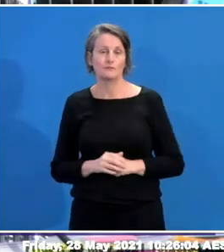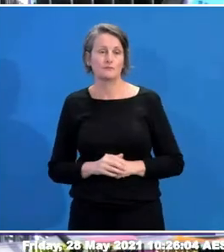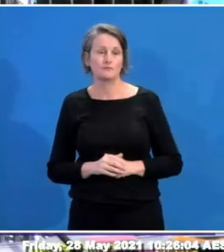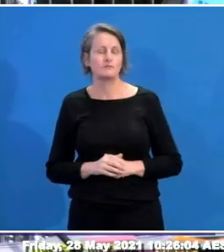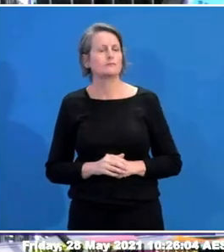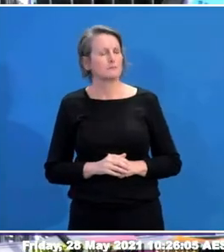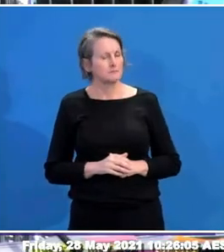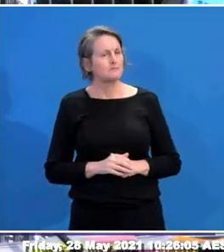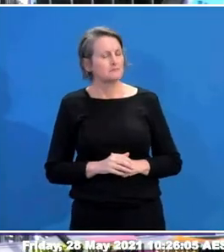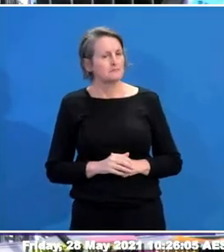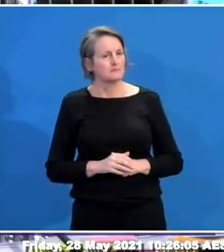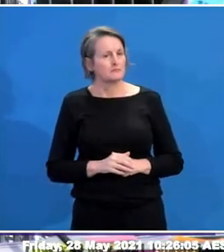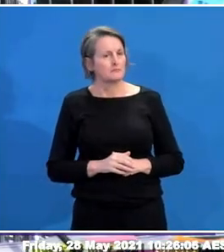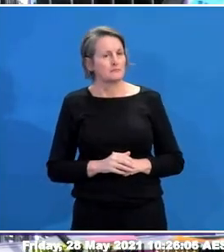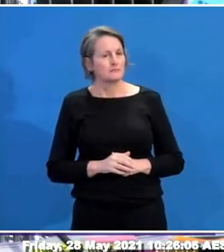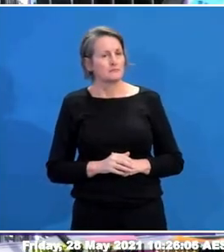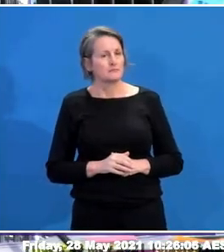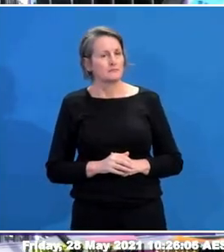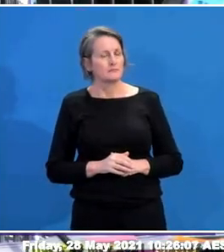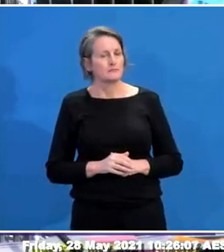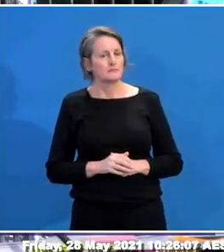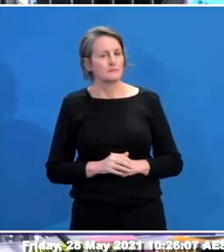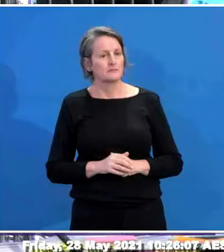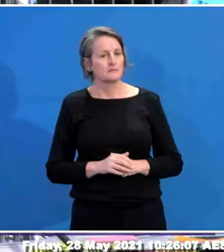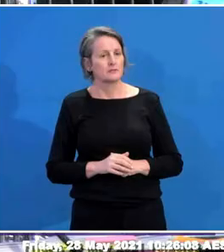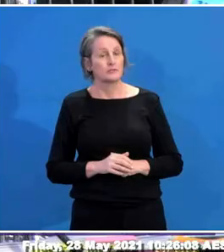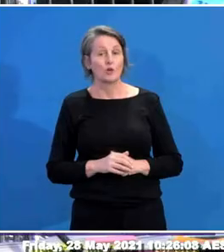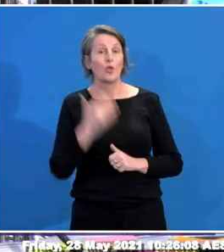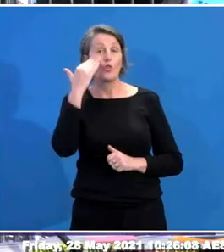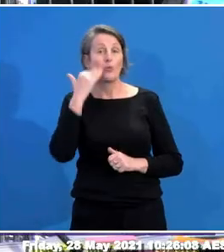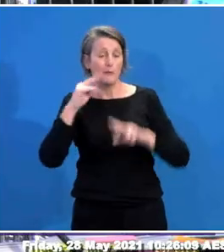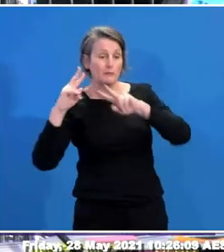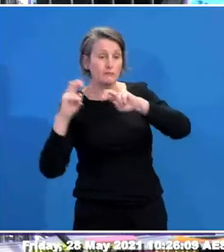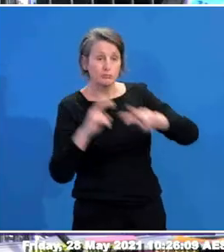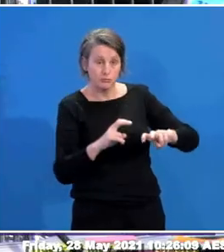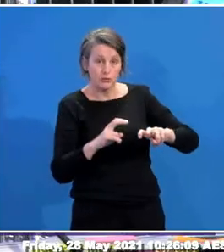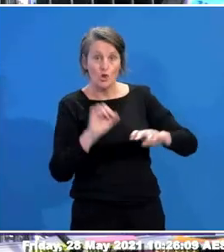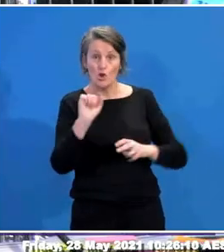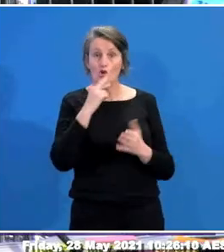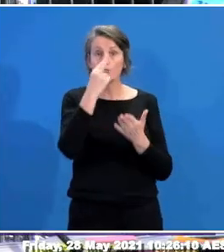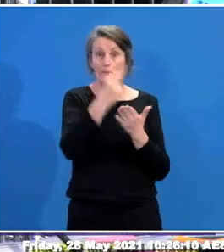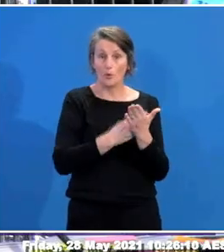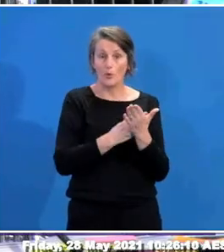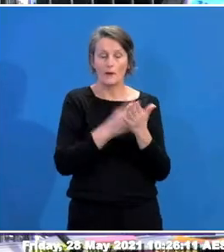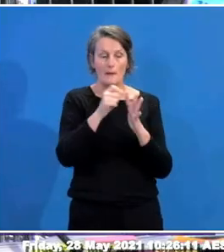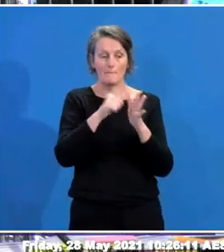I want to take you to Ms Piaud's report at page 20, and the number at the top right-hand corner is 0848.